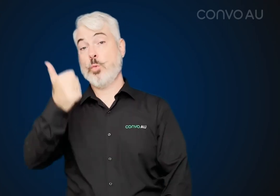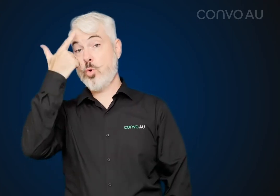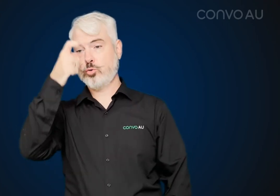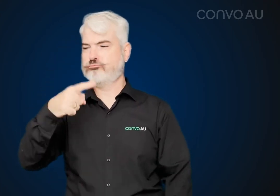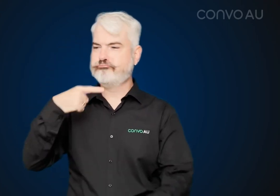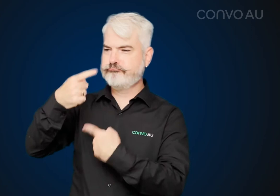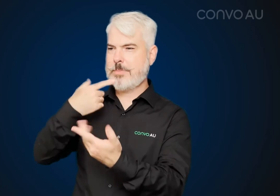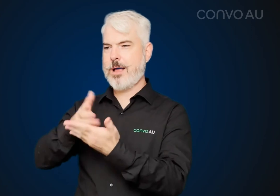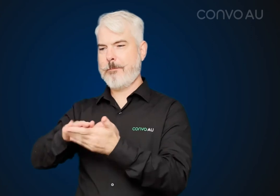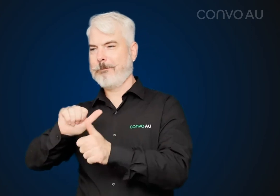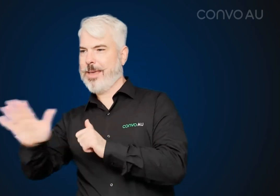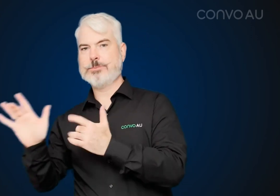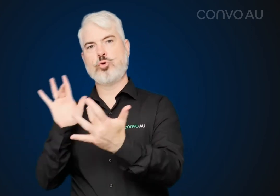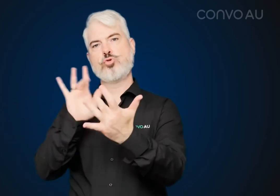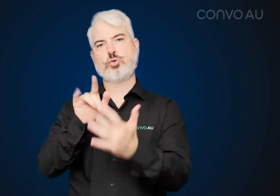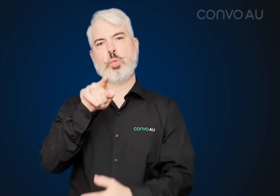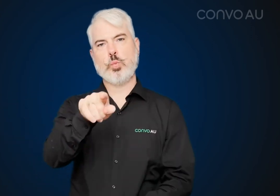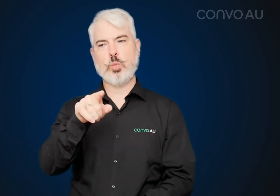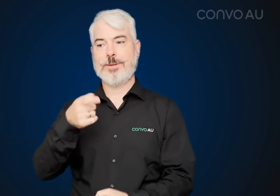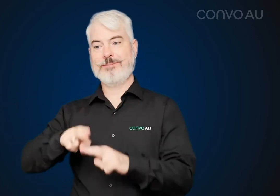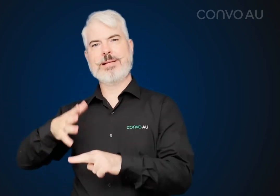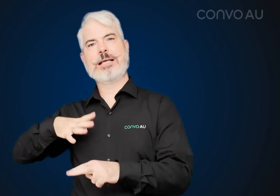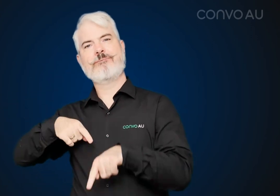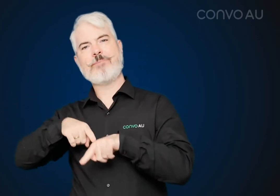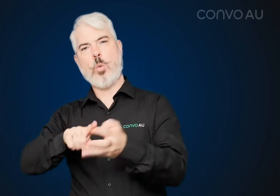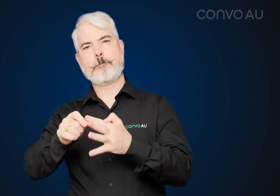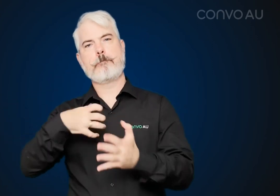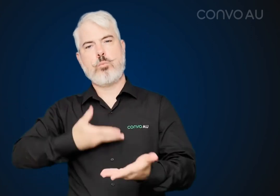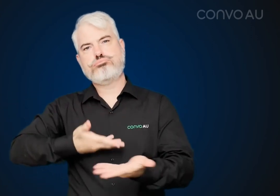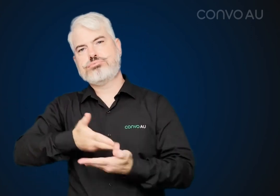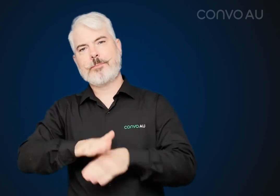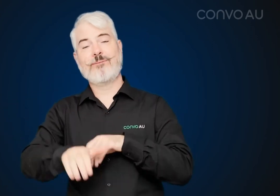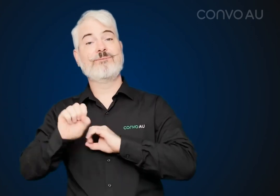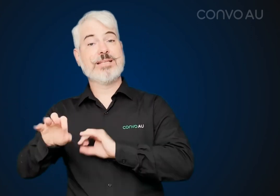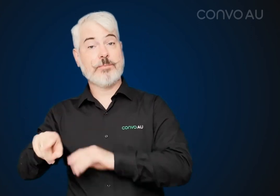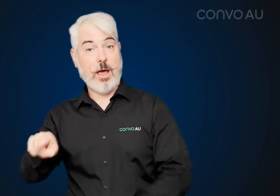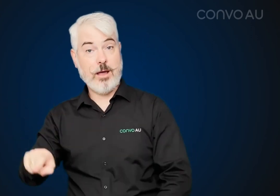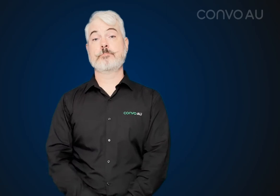It is a good idea to give your contact details as well if you want us to contact you back about your feedback.